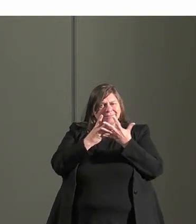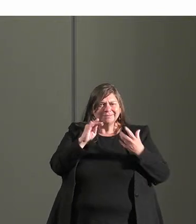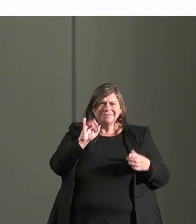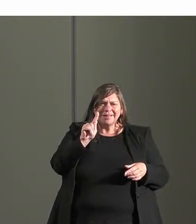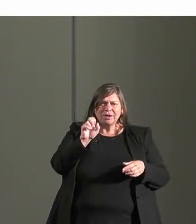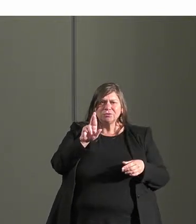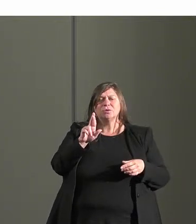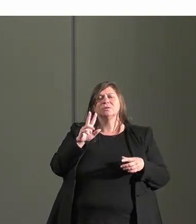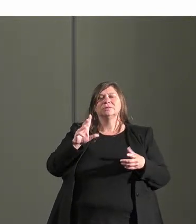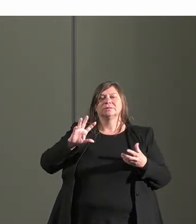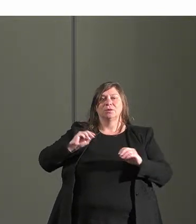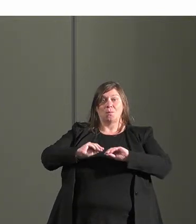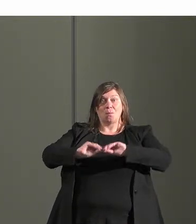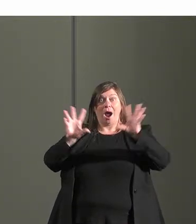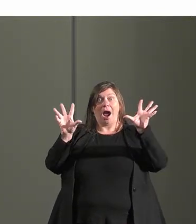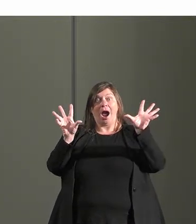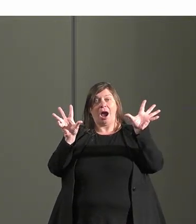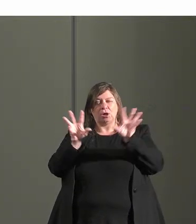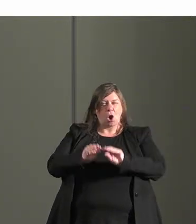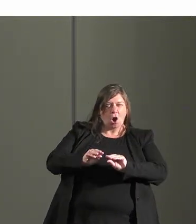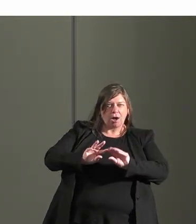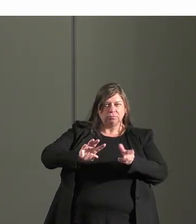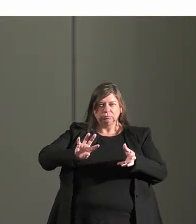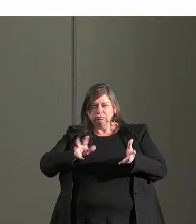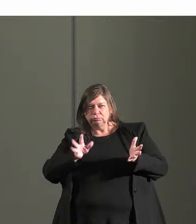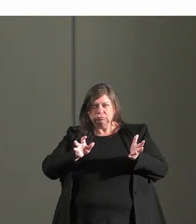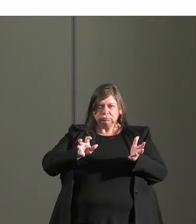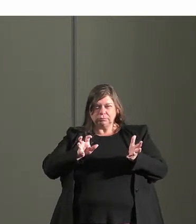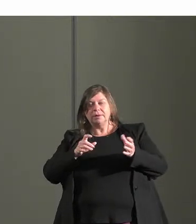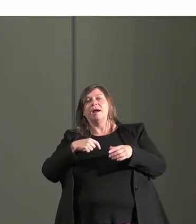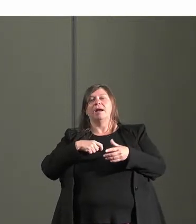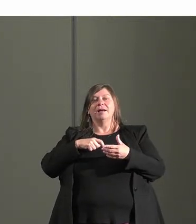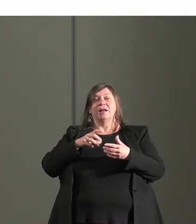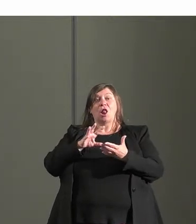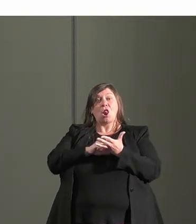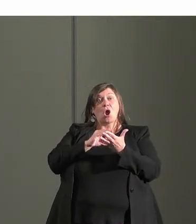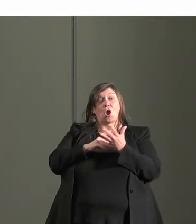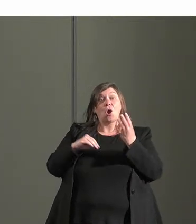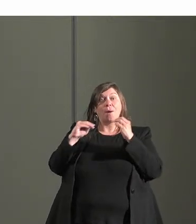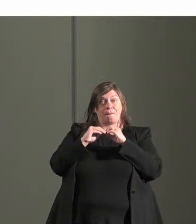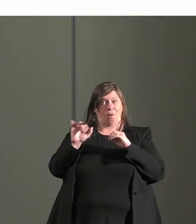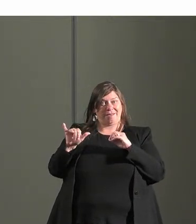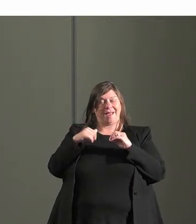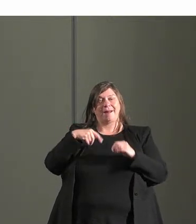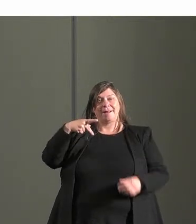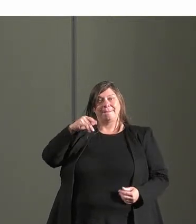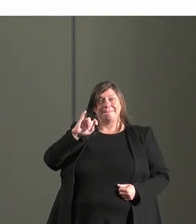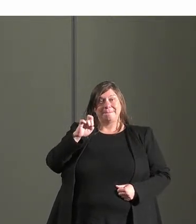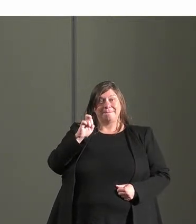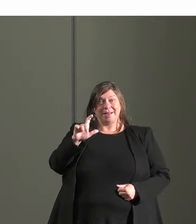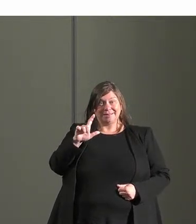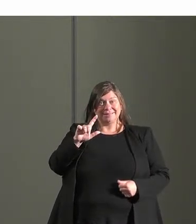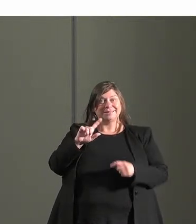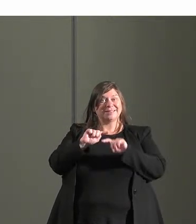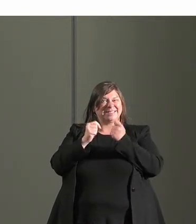detail task and contrast and filters adjust brightnessize and more. You want to learn more about, this the Pixel team